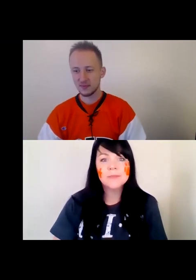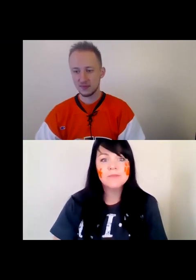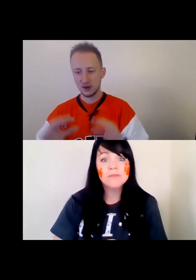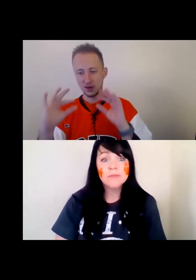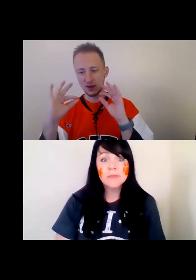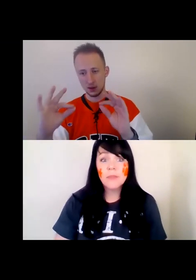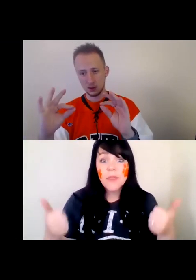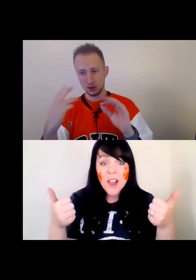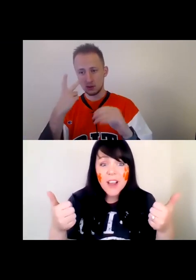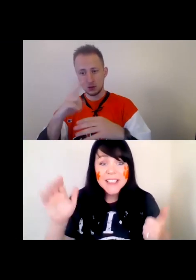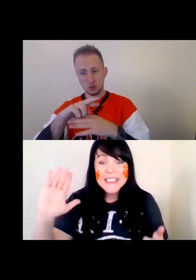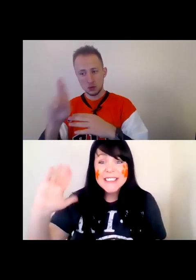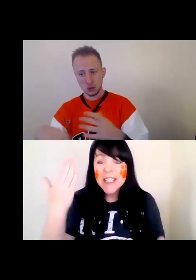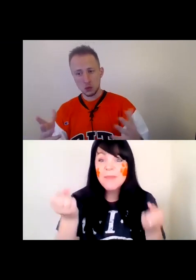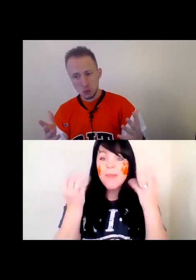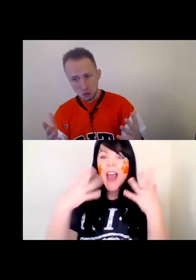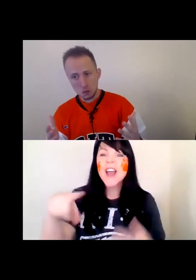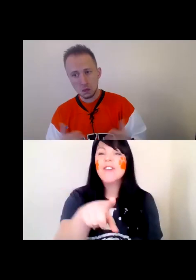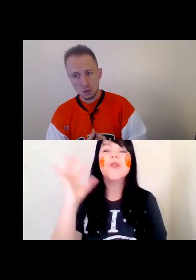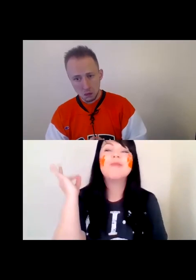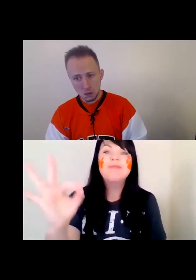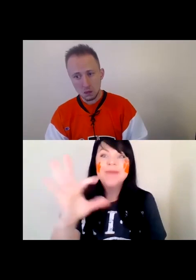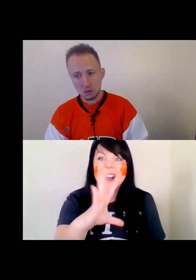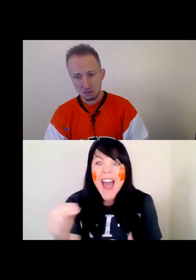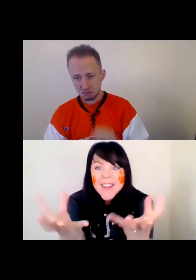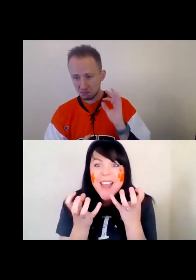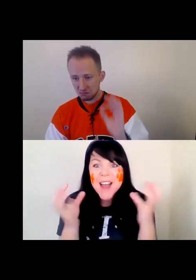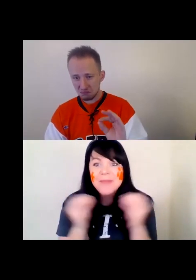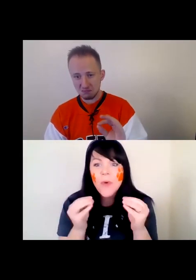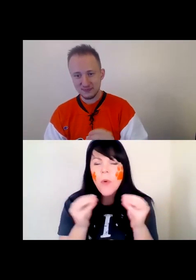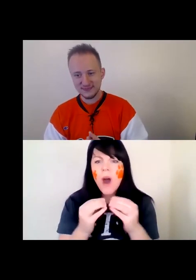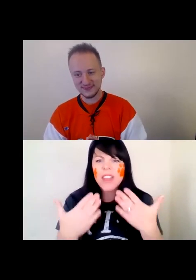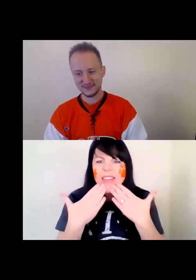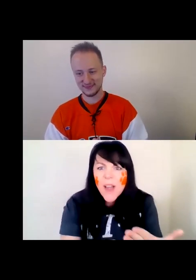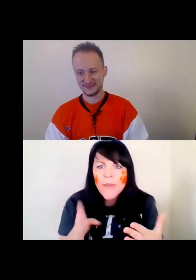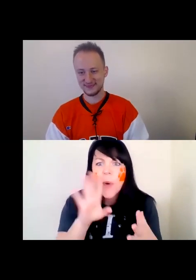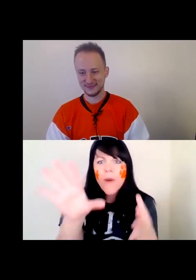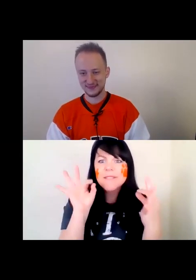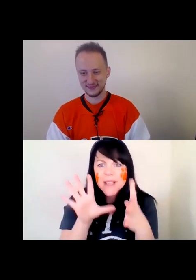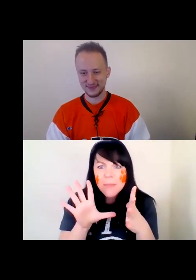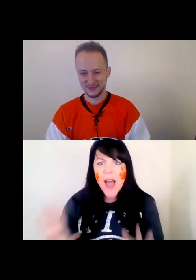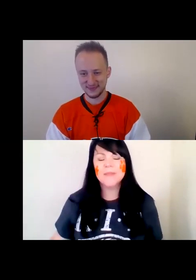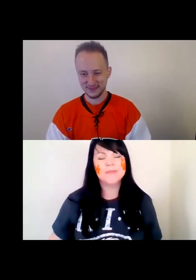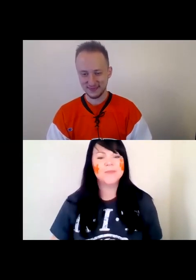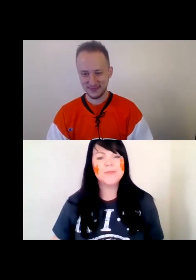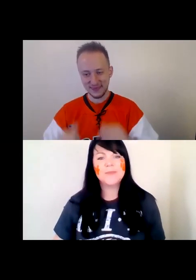Matt: so true. Let's see the results. Michelle: Many of you said it was good but you wanted more. Michelle: Great. Thank you for that feedback.